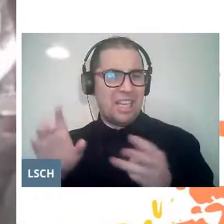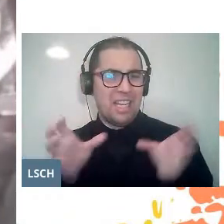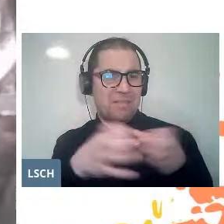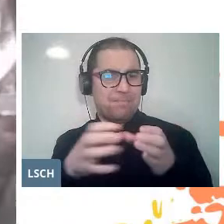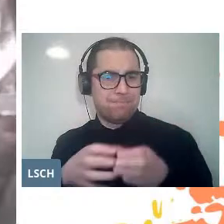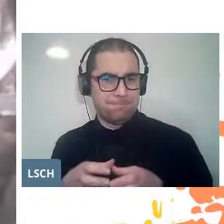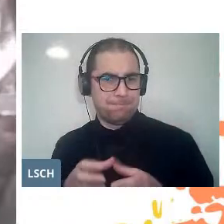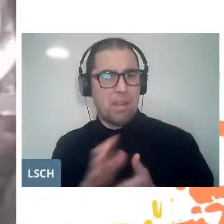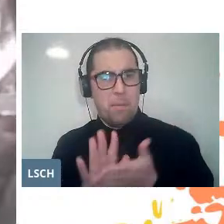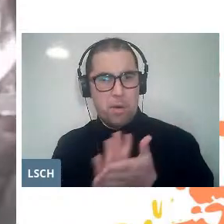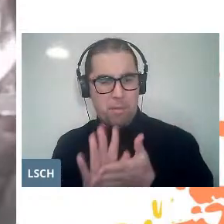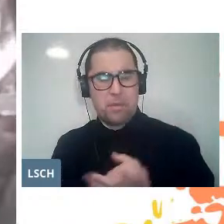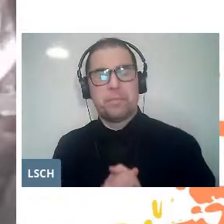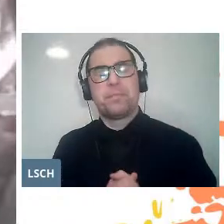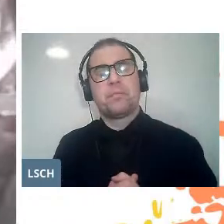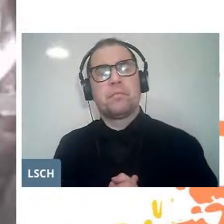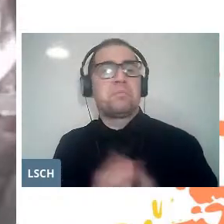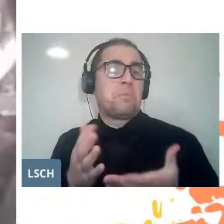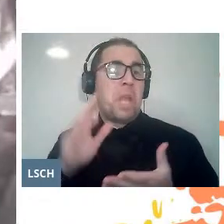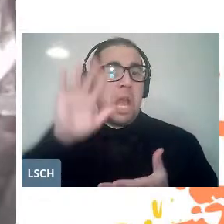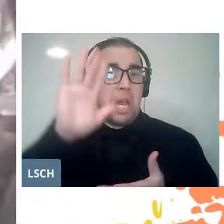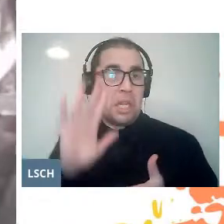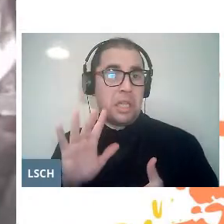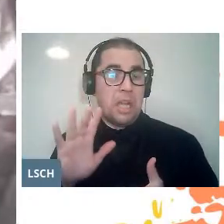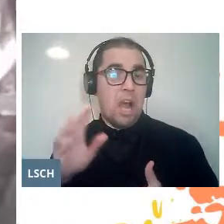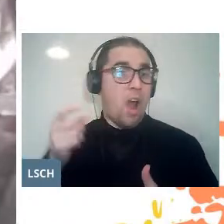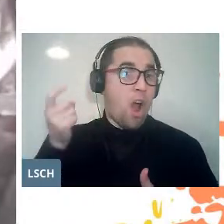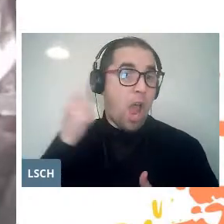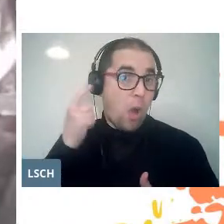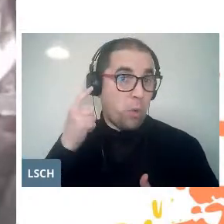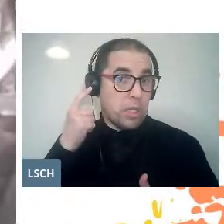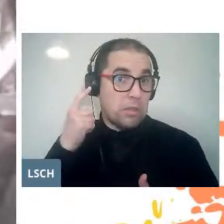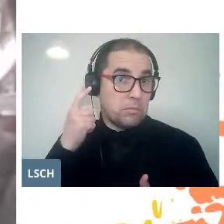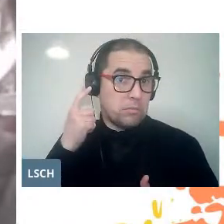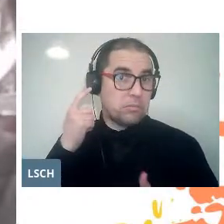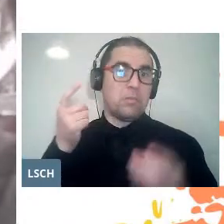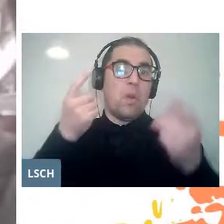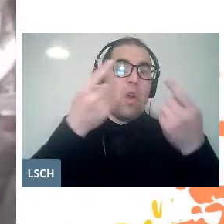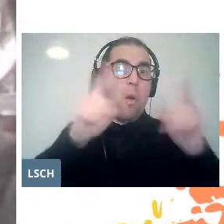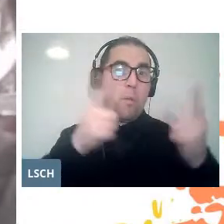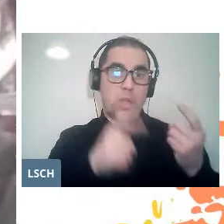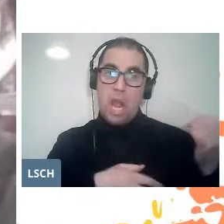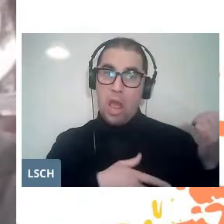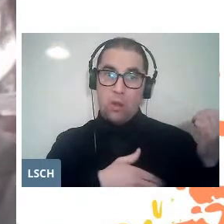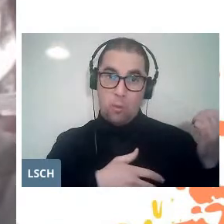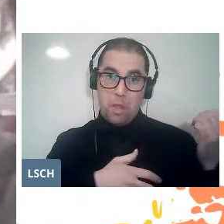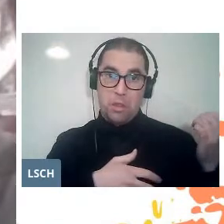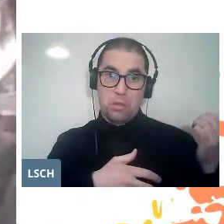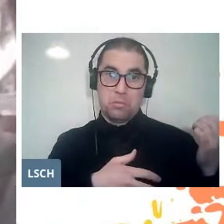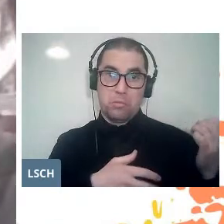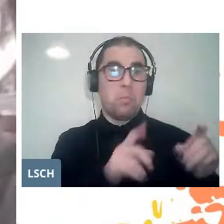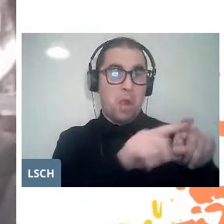For example, according to sound media. If it is instrumental music, it could be chamber, symphony,